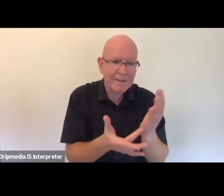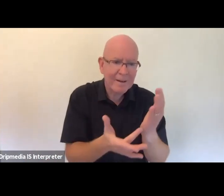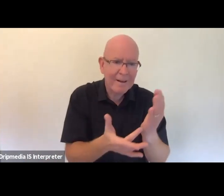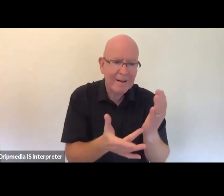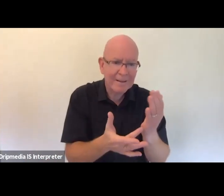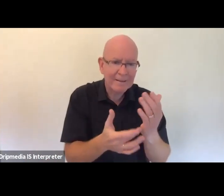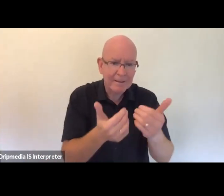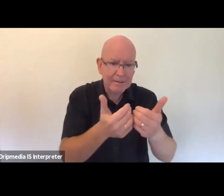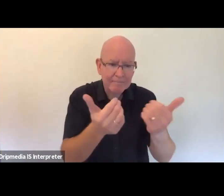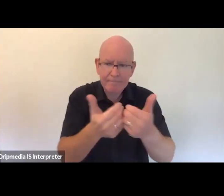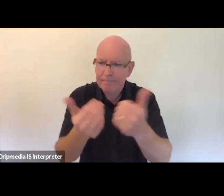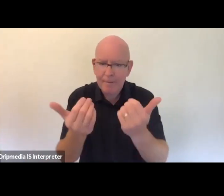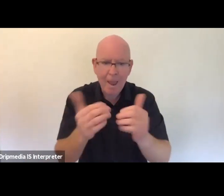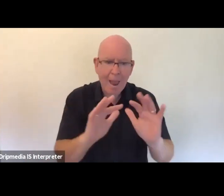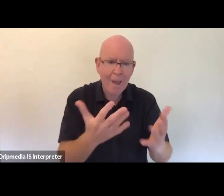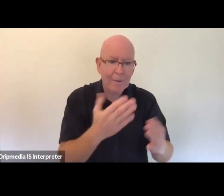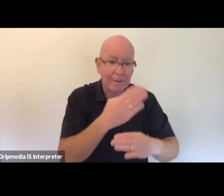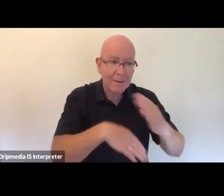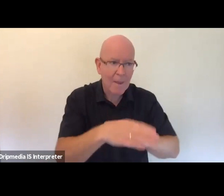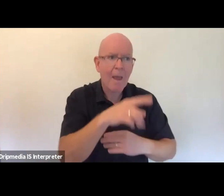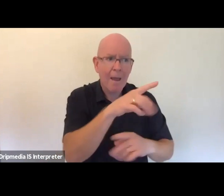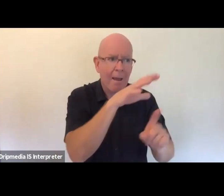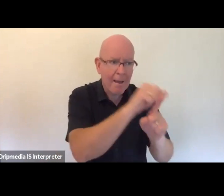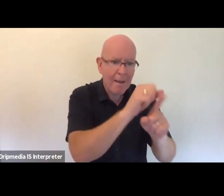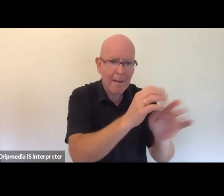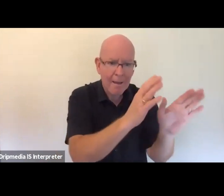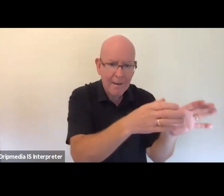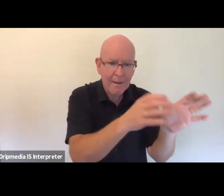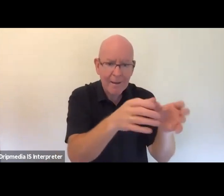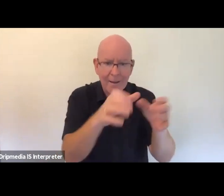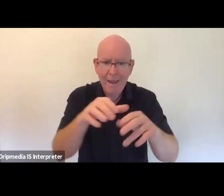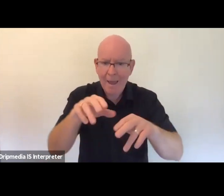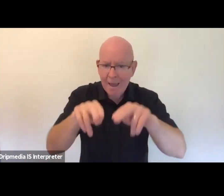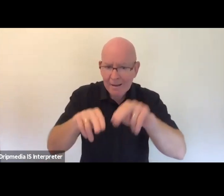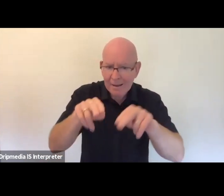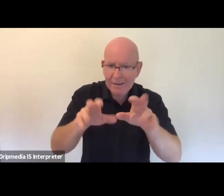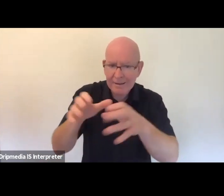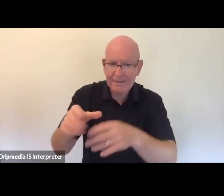to provide support to persons with a disability. Also, keep your eye out